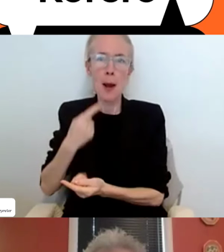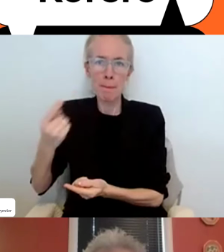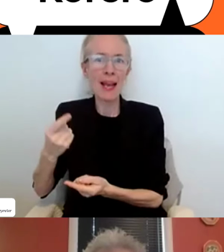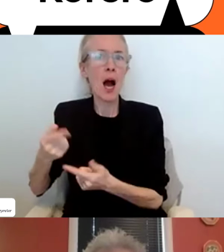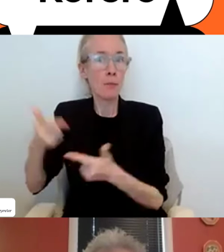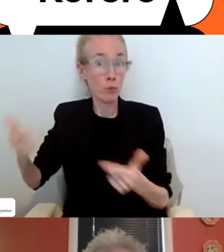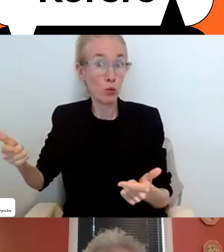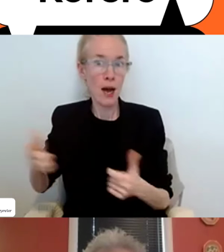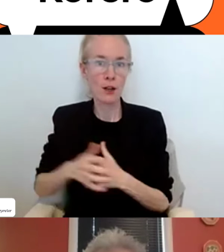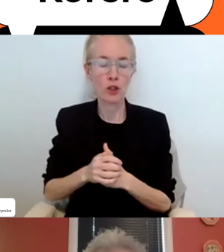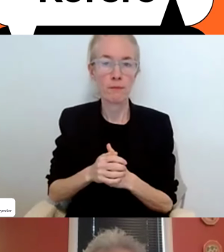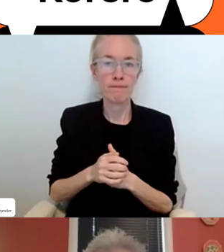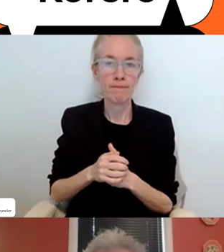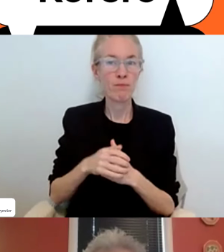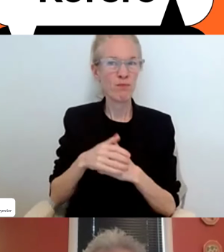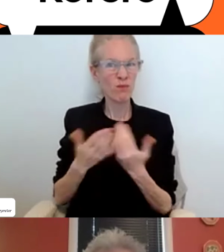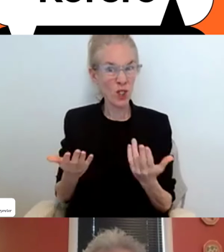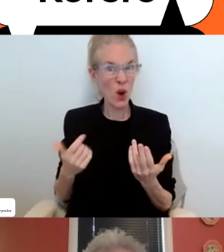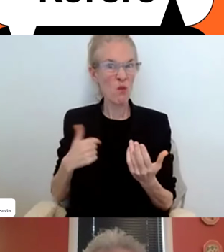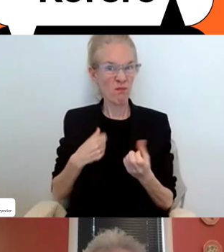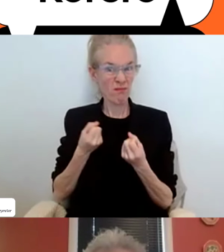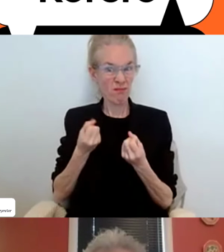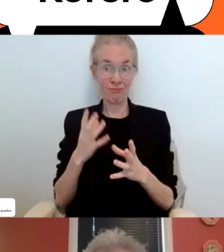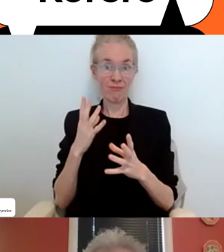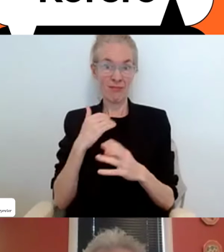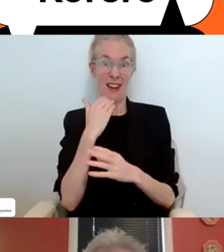of the process that we go through and looking forward to the rest